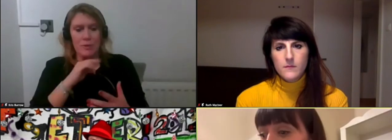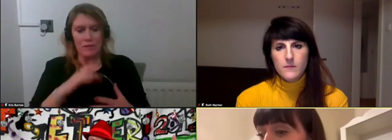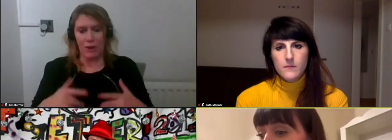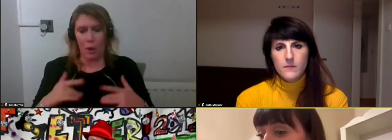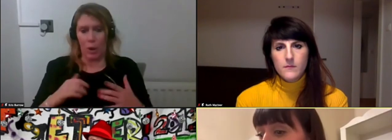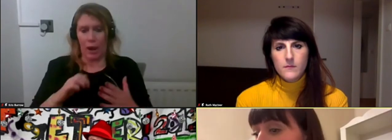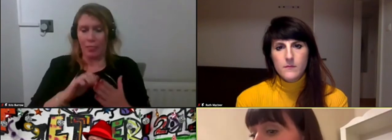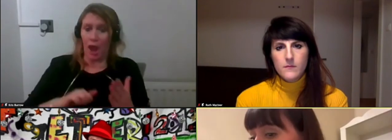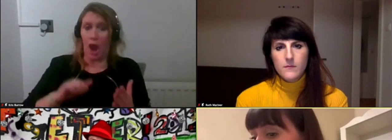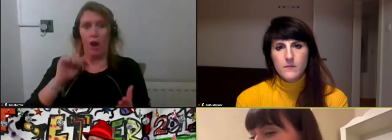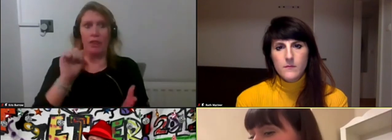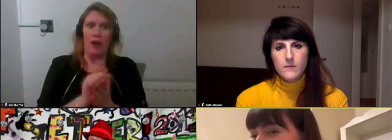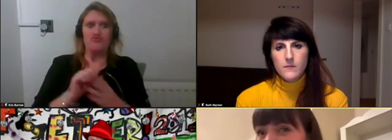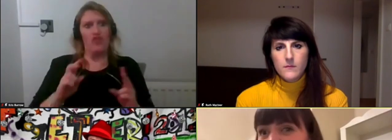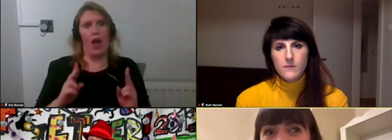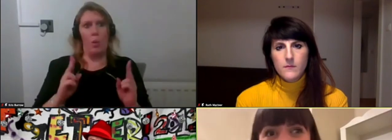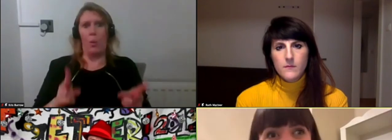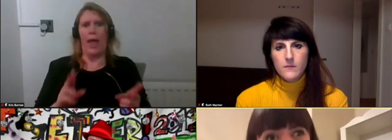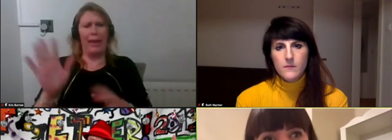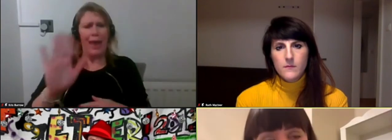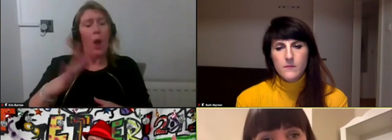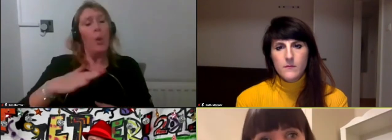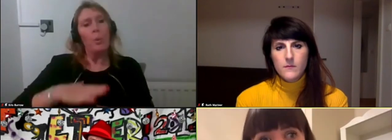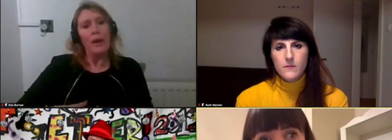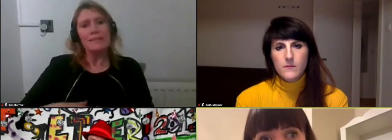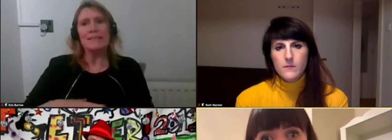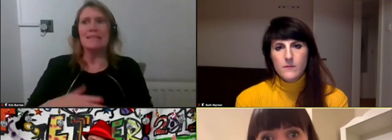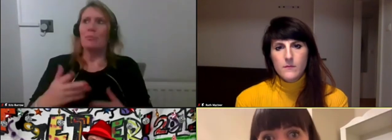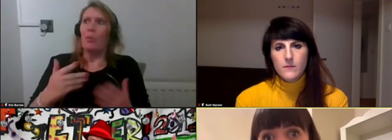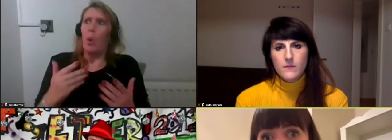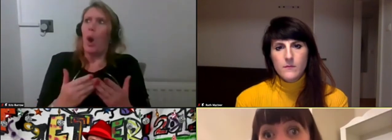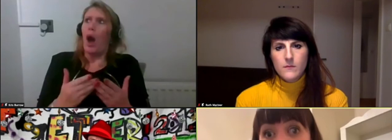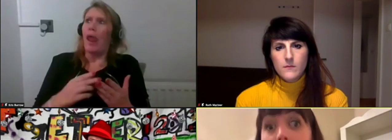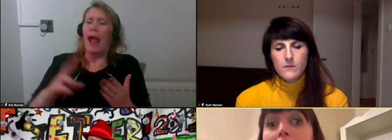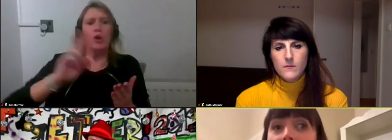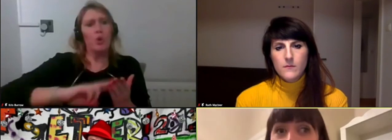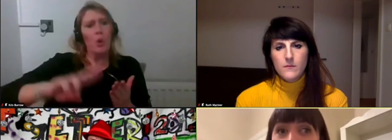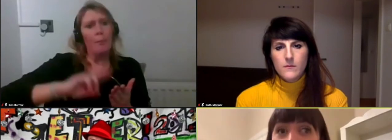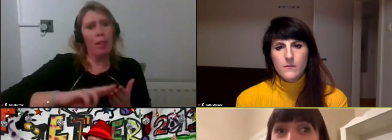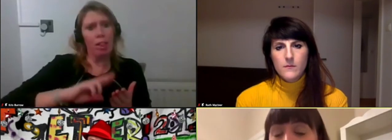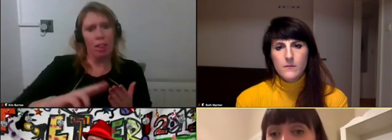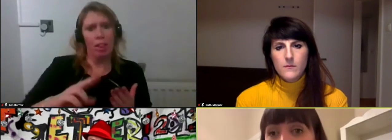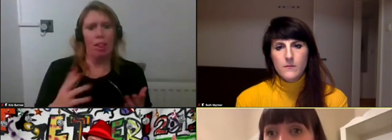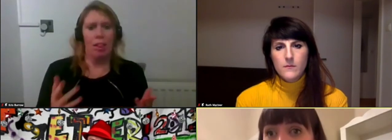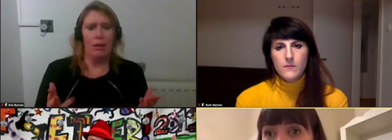make it more kind of public and more of a normal thing, especially in my sphere I